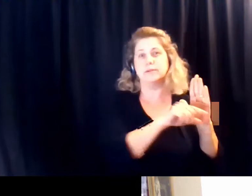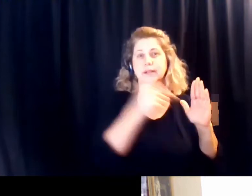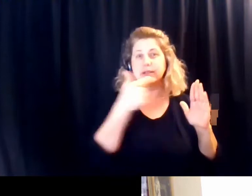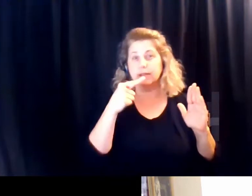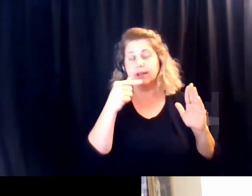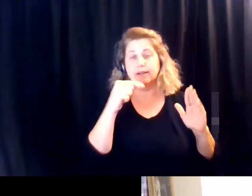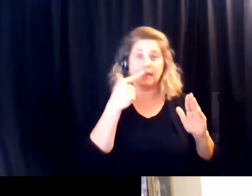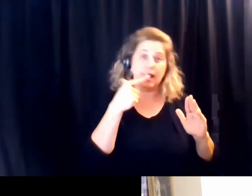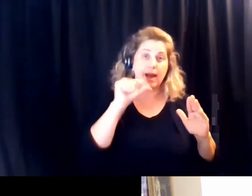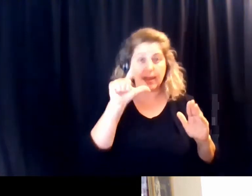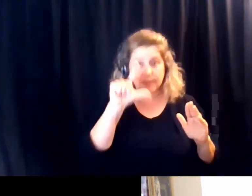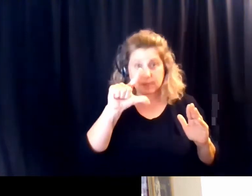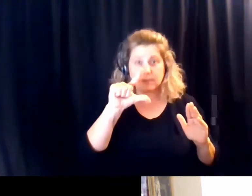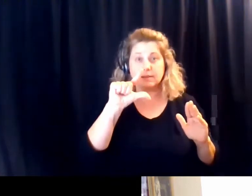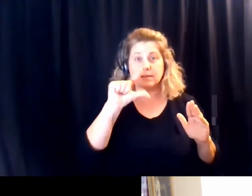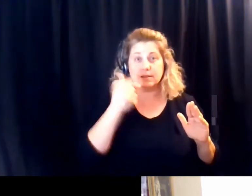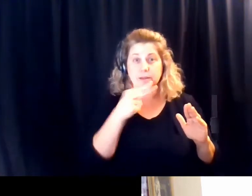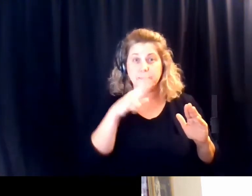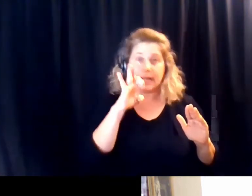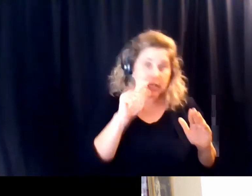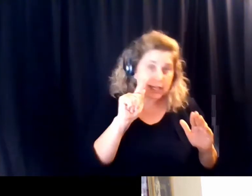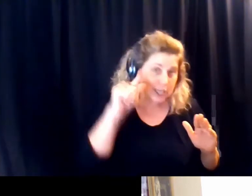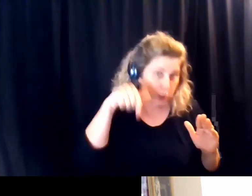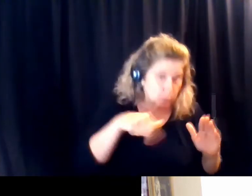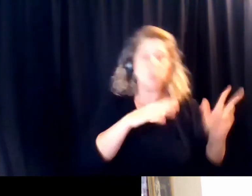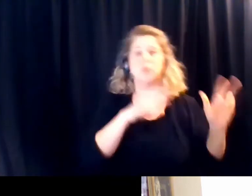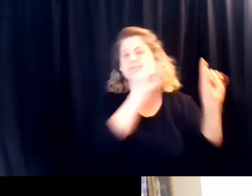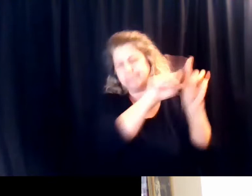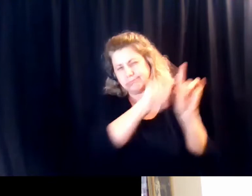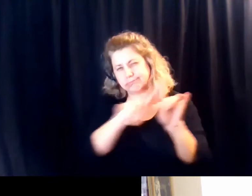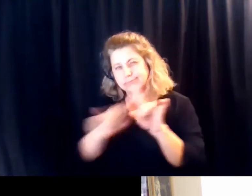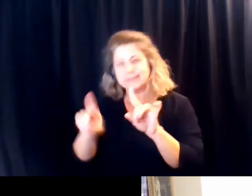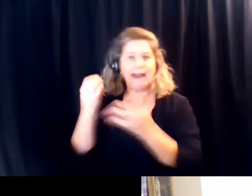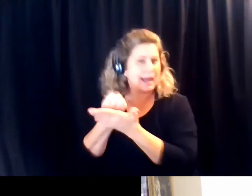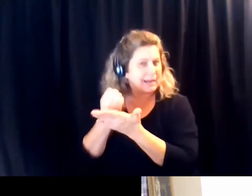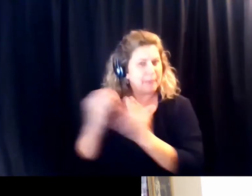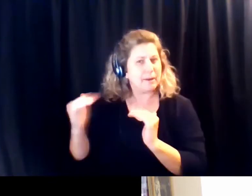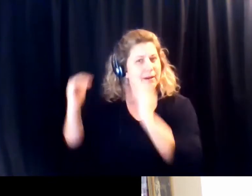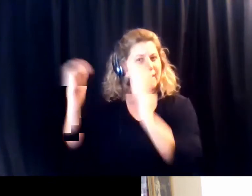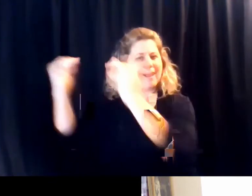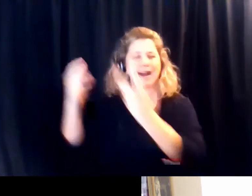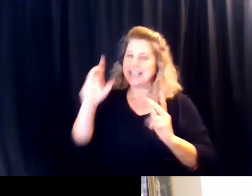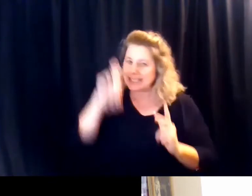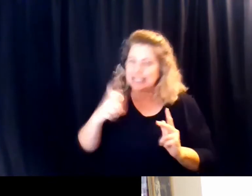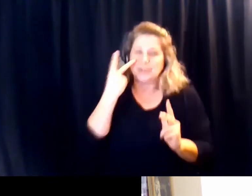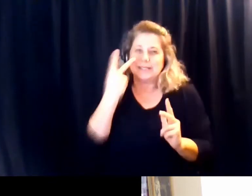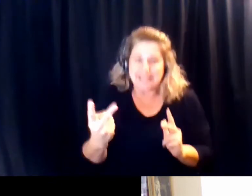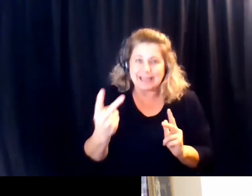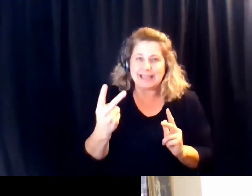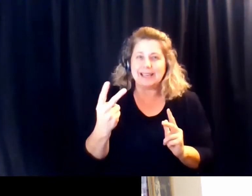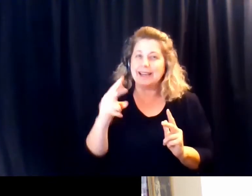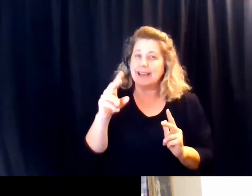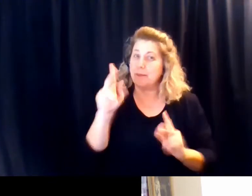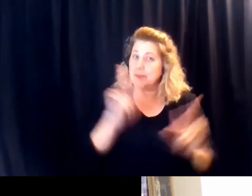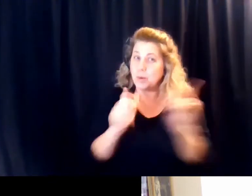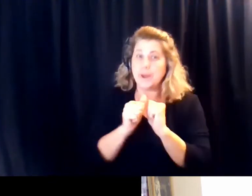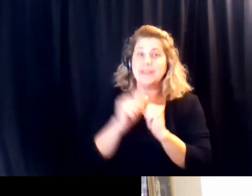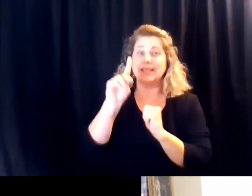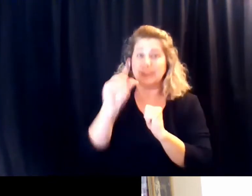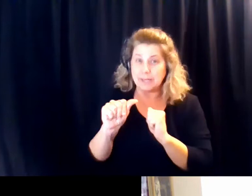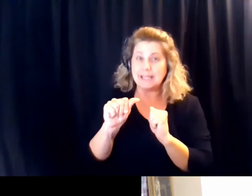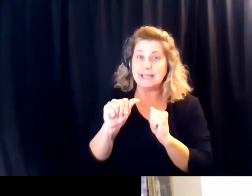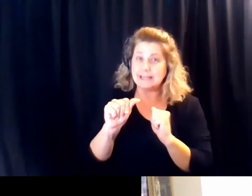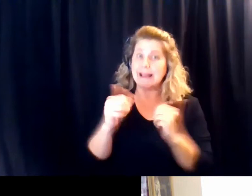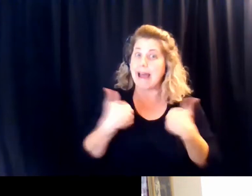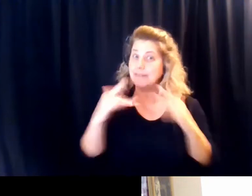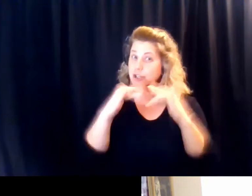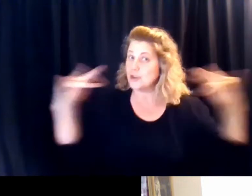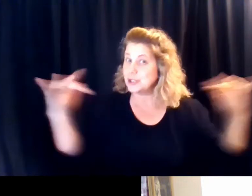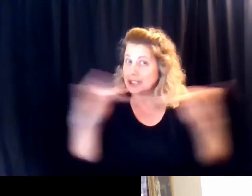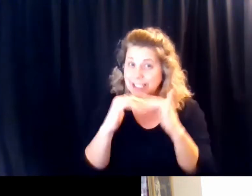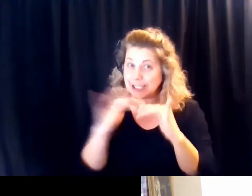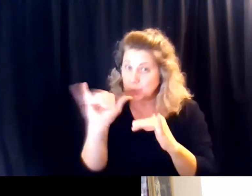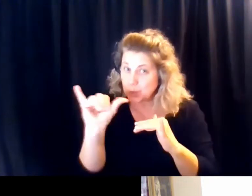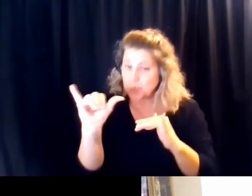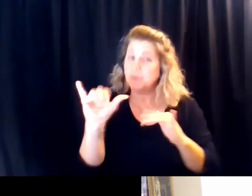Judith Heumann: I also believe that younger disabled people high school students, college students young kids meeting other disabled people the same age older